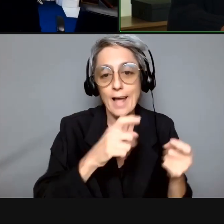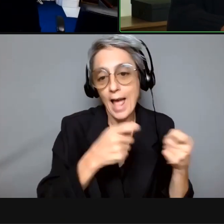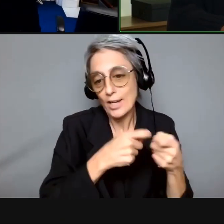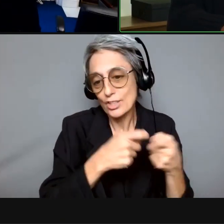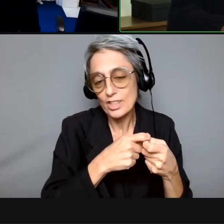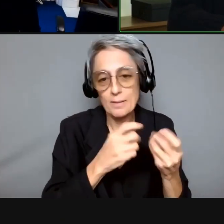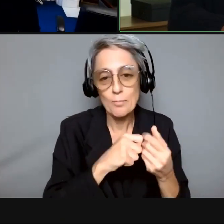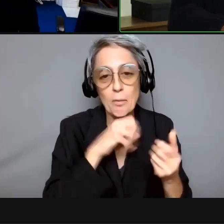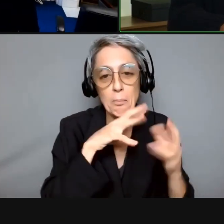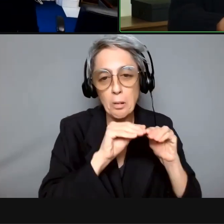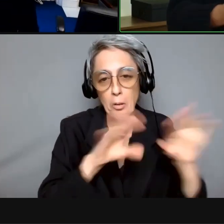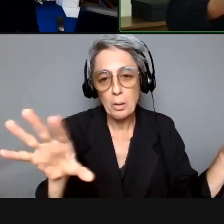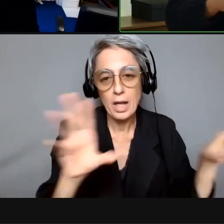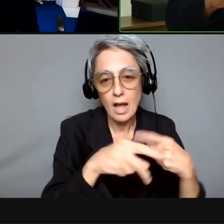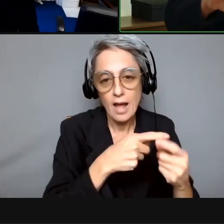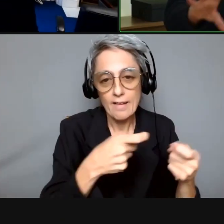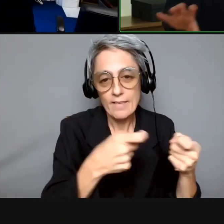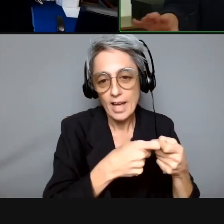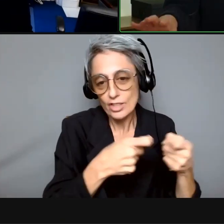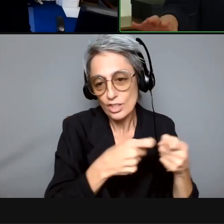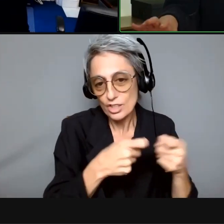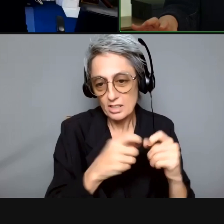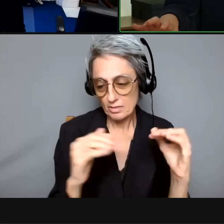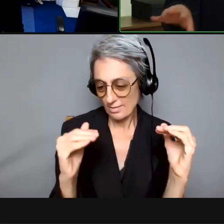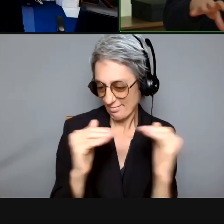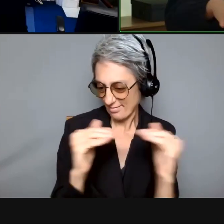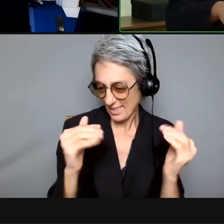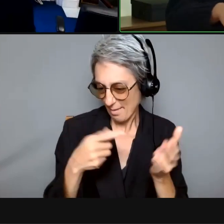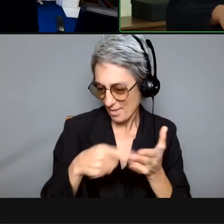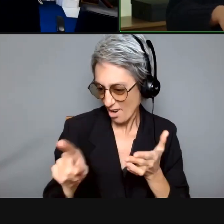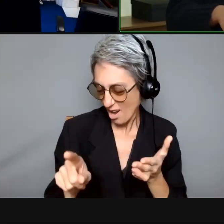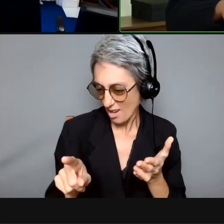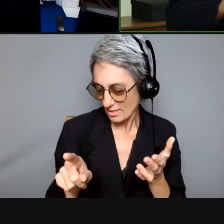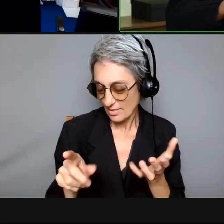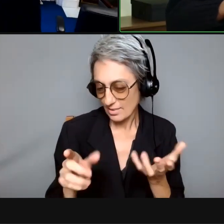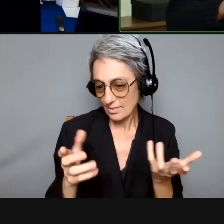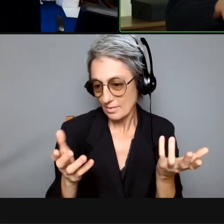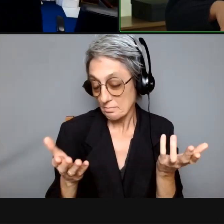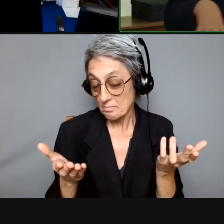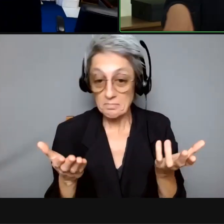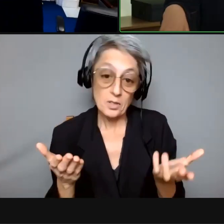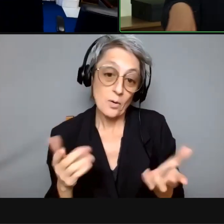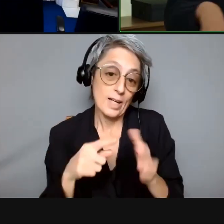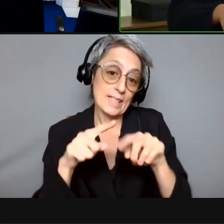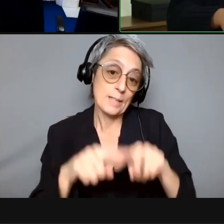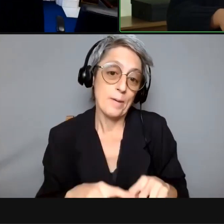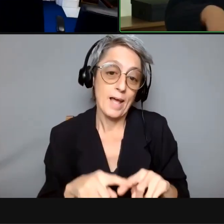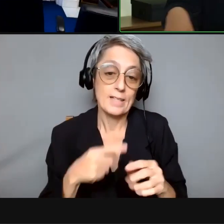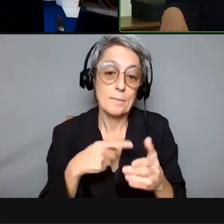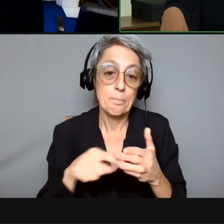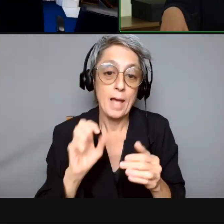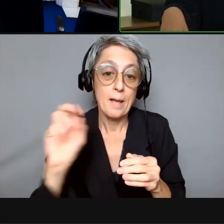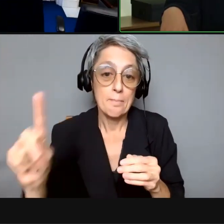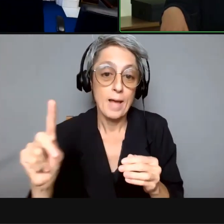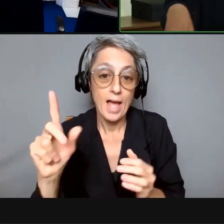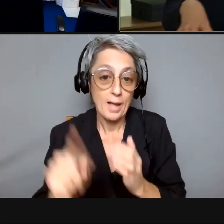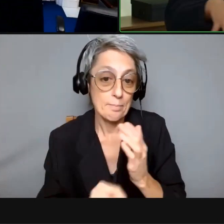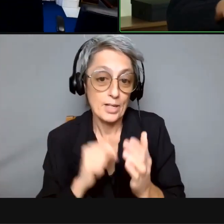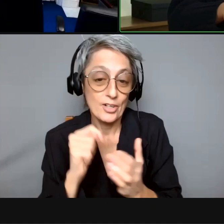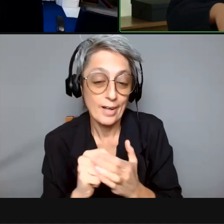it's really a matter of what the payback period is and whether or not you're going to be around with me during that payback.